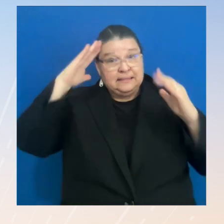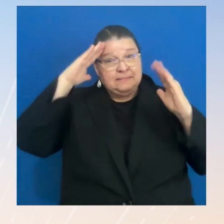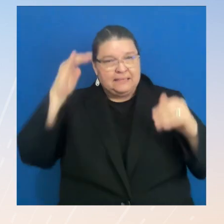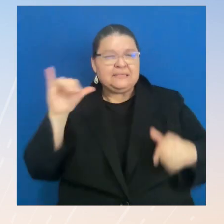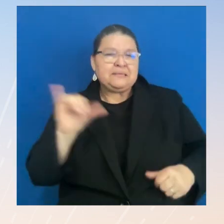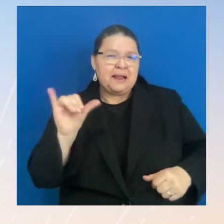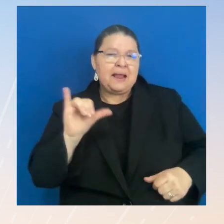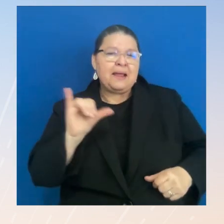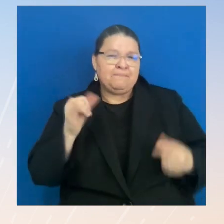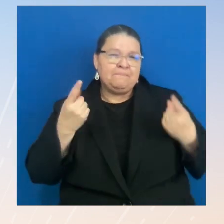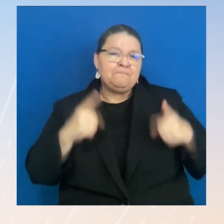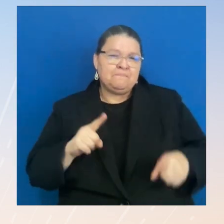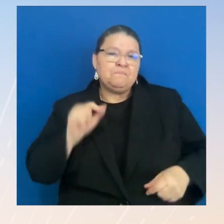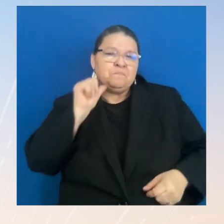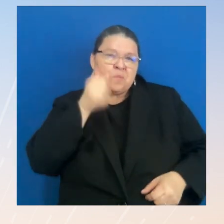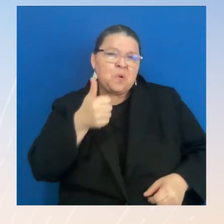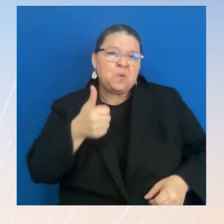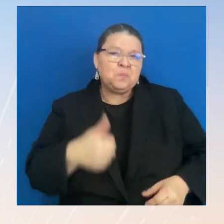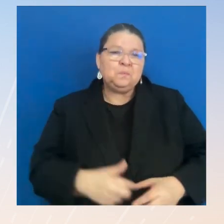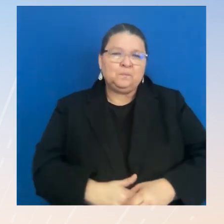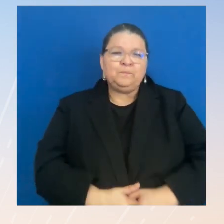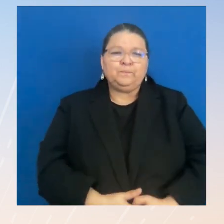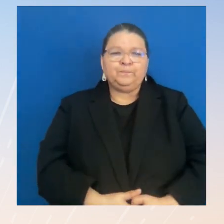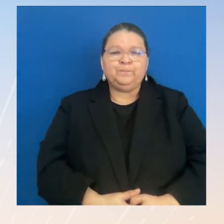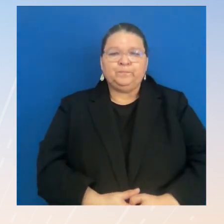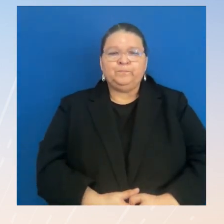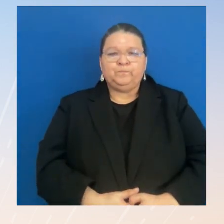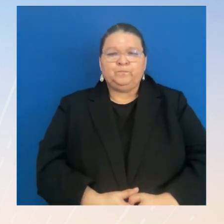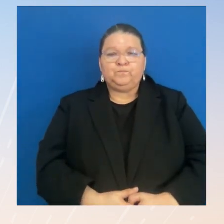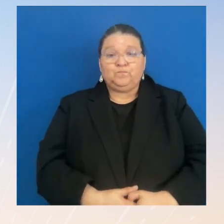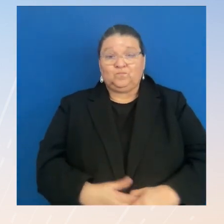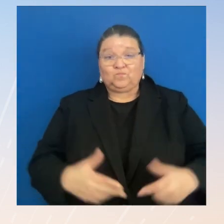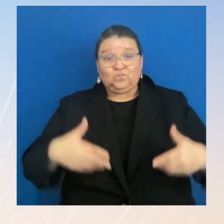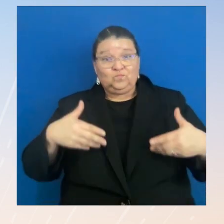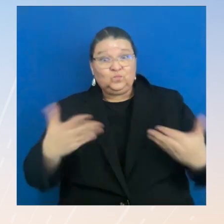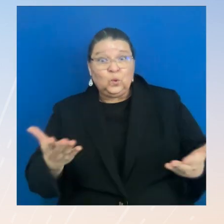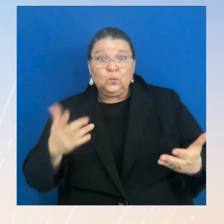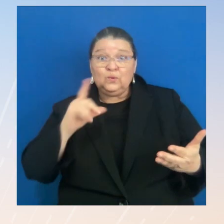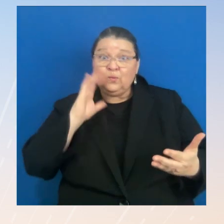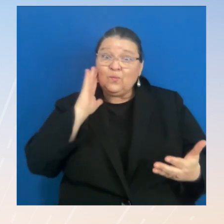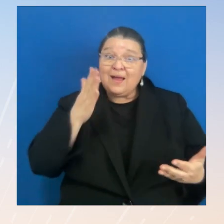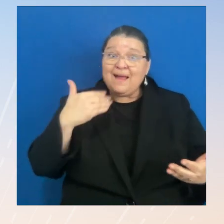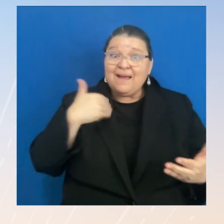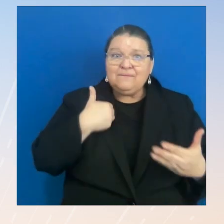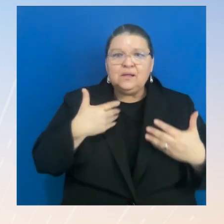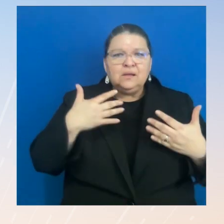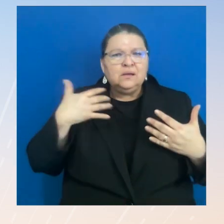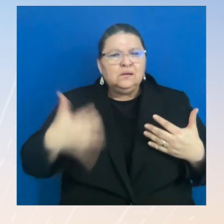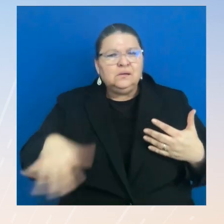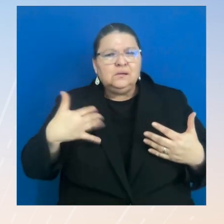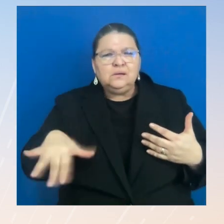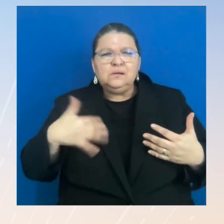that sort of very emotional appeal where we expect him to be asking for certain things, which President Biden has already made clear